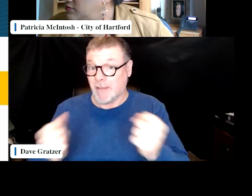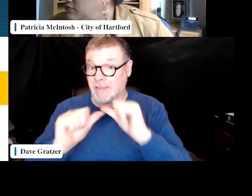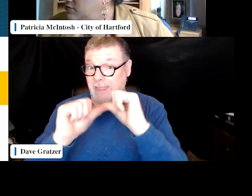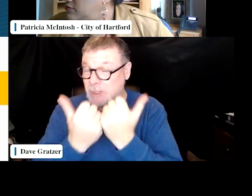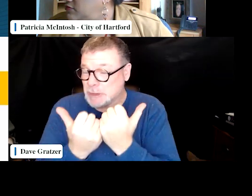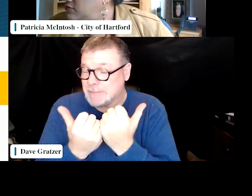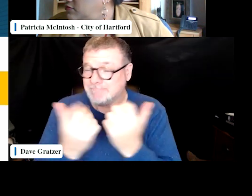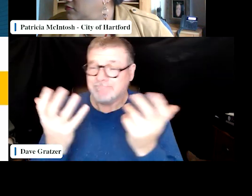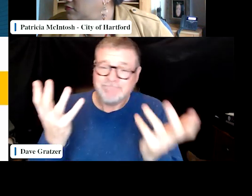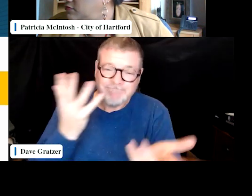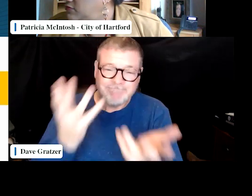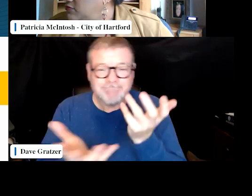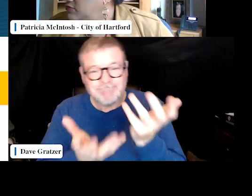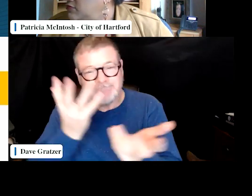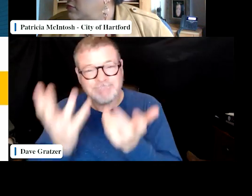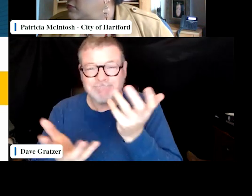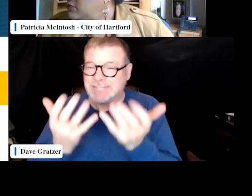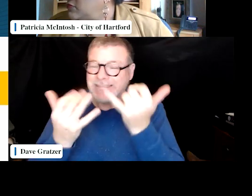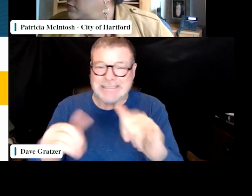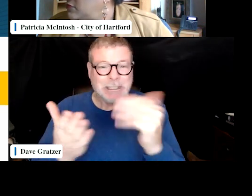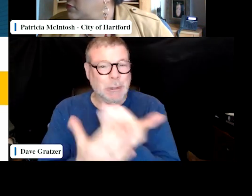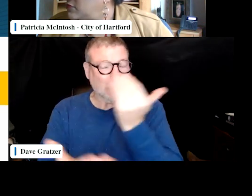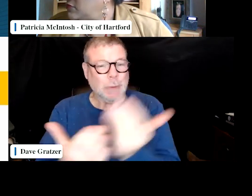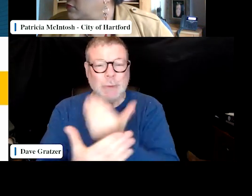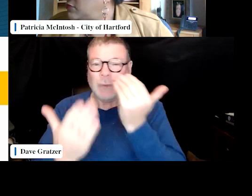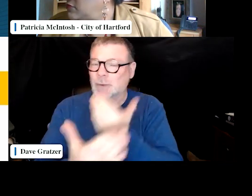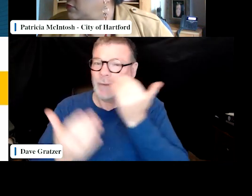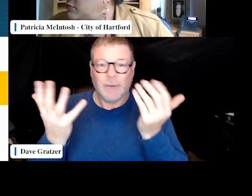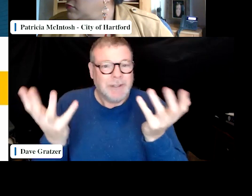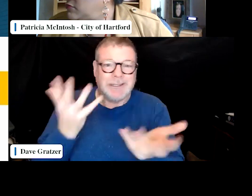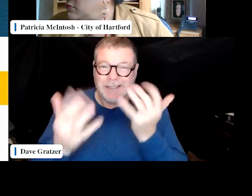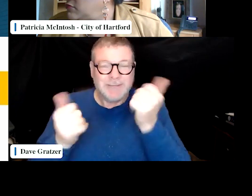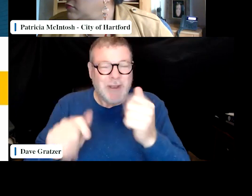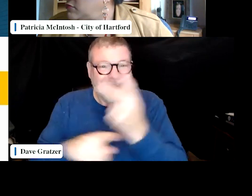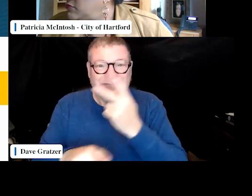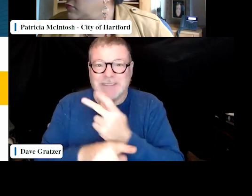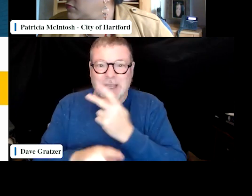I think this is still somewhat so new that we're trying to figure out payment streams